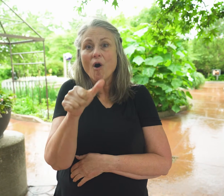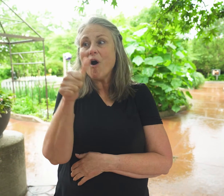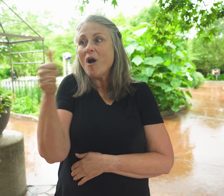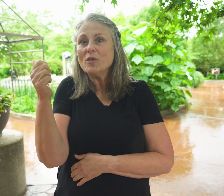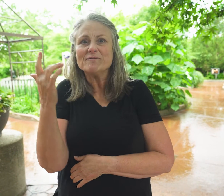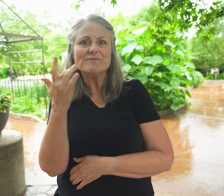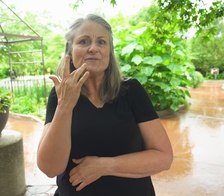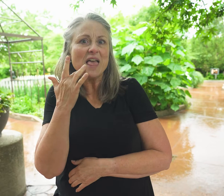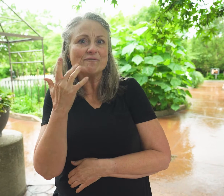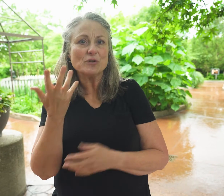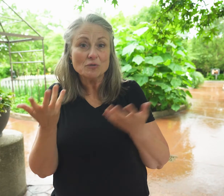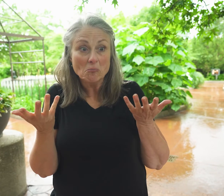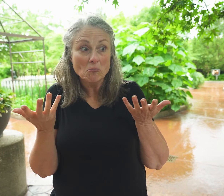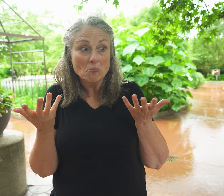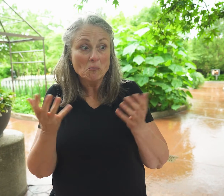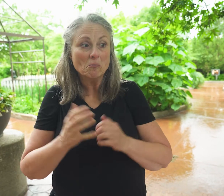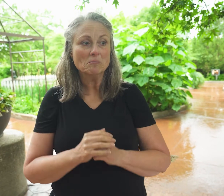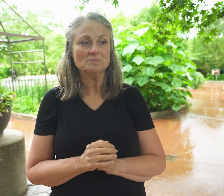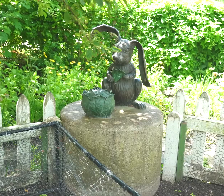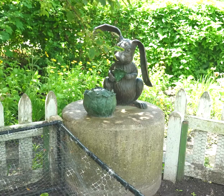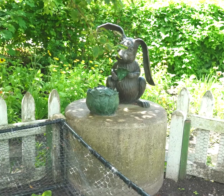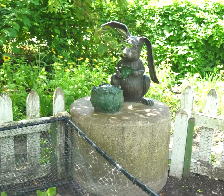some leaves can taste like mint or have other flavors.